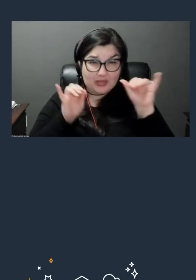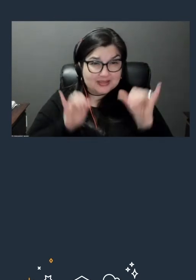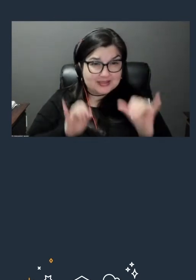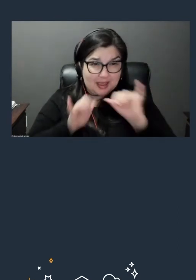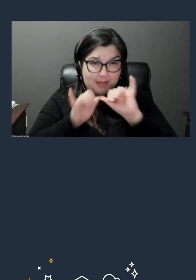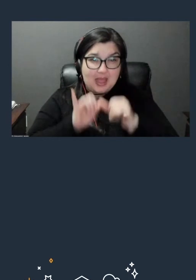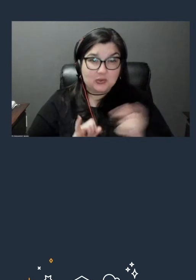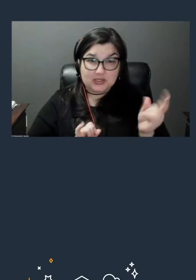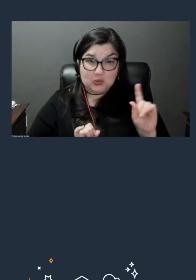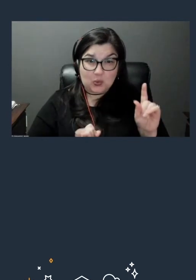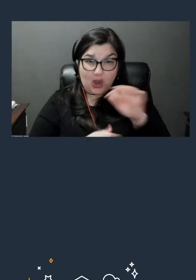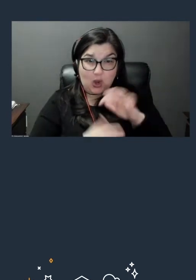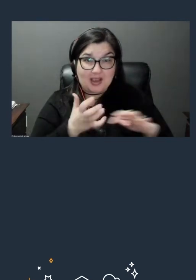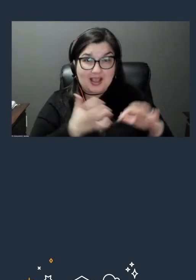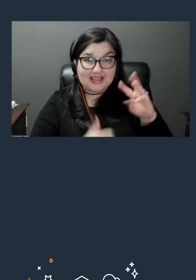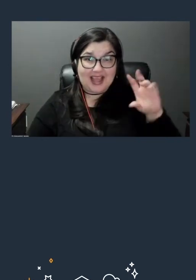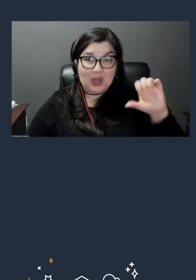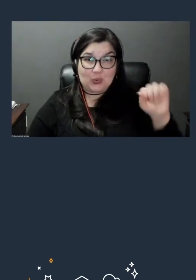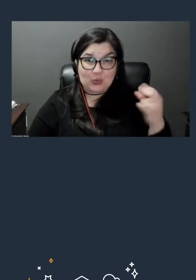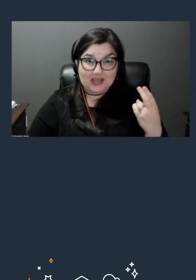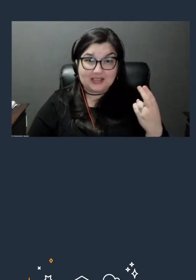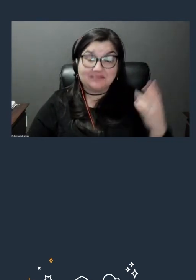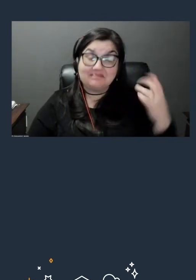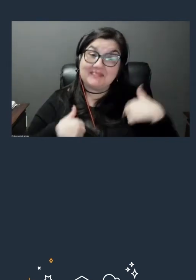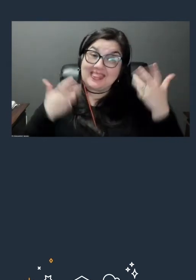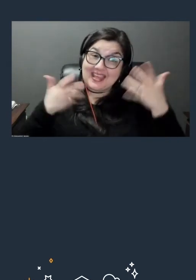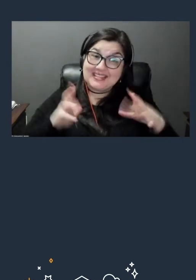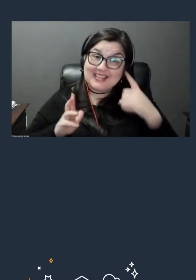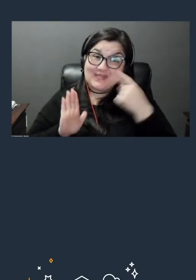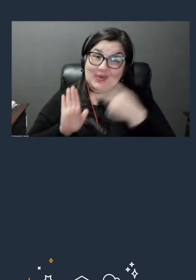Well, this was it for the demo today. Hopefully this was helpful.